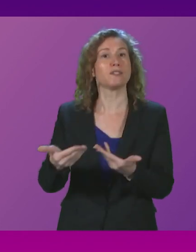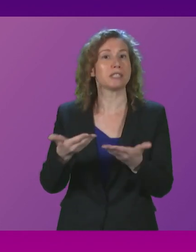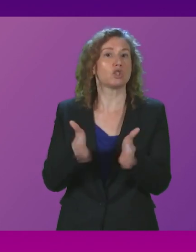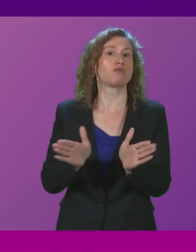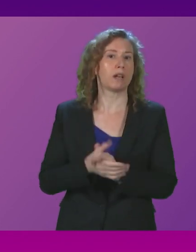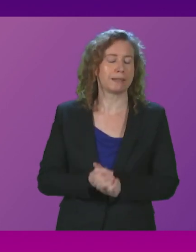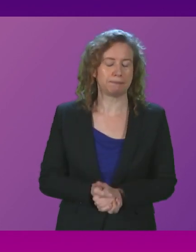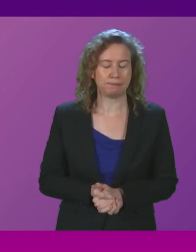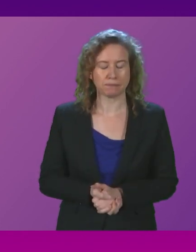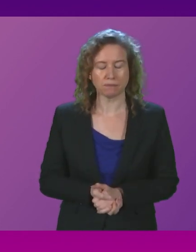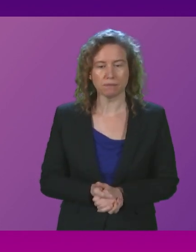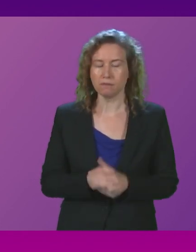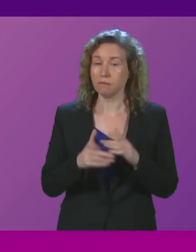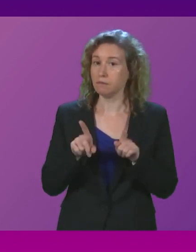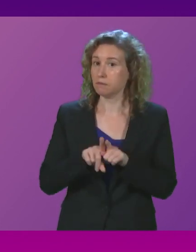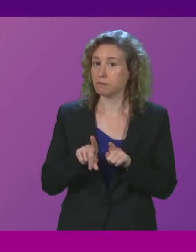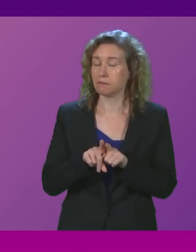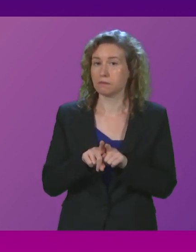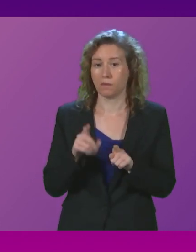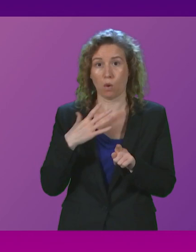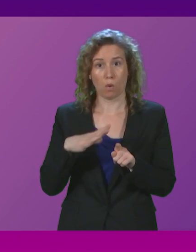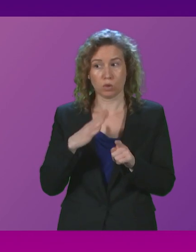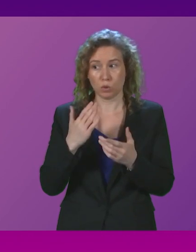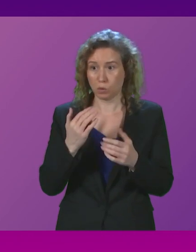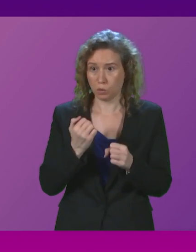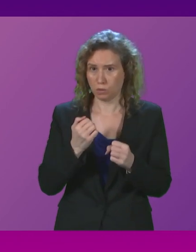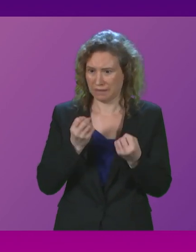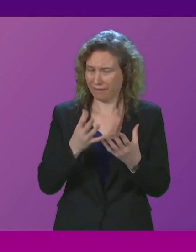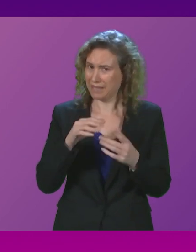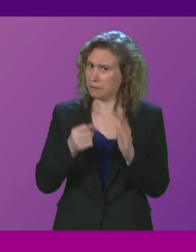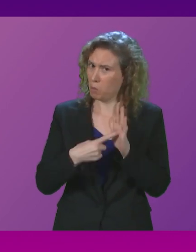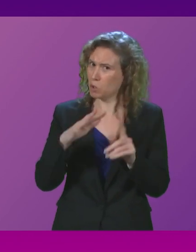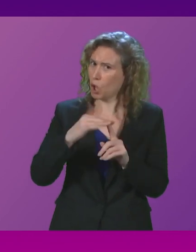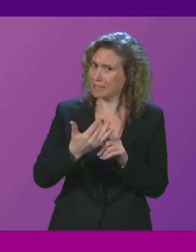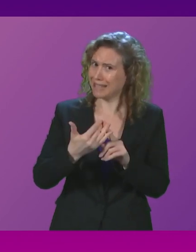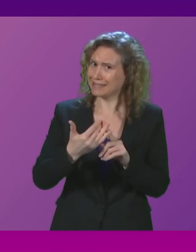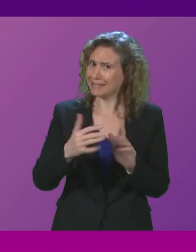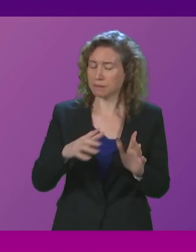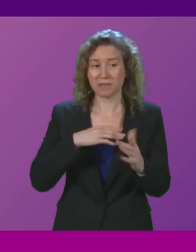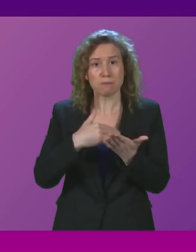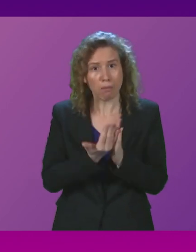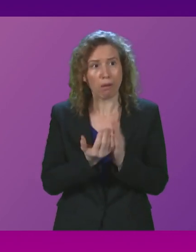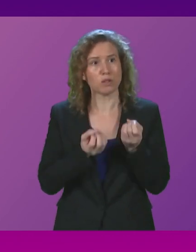I have also made the important contextual points, because that is part of giving people